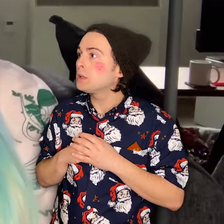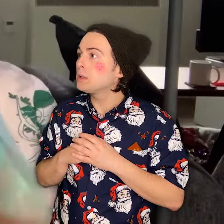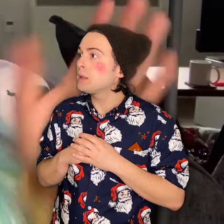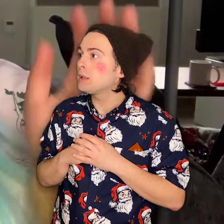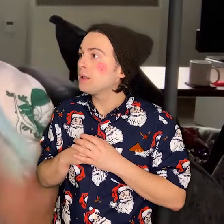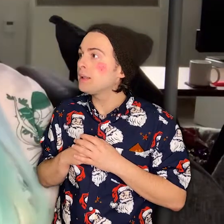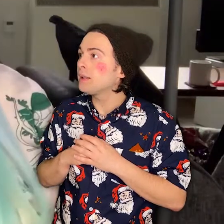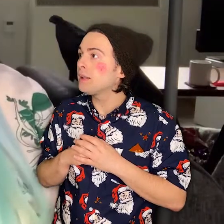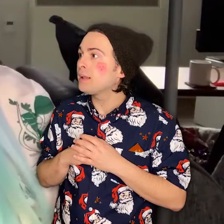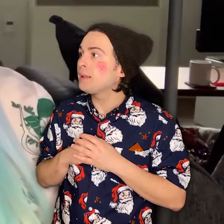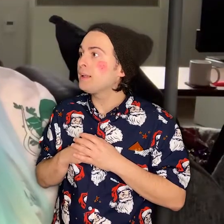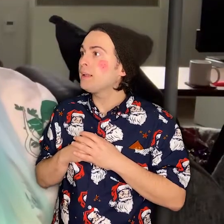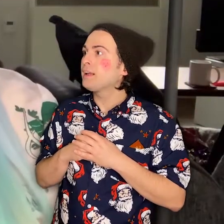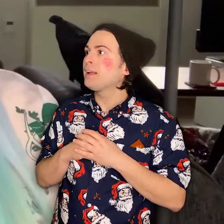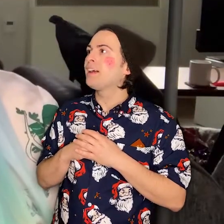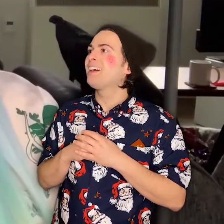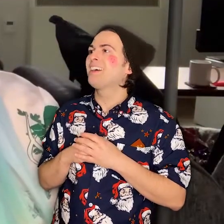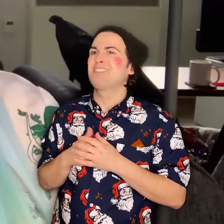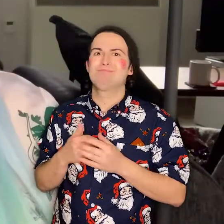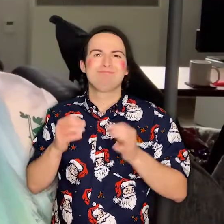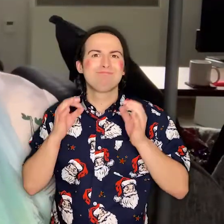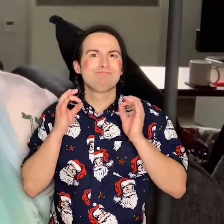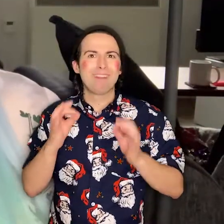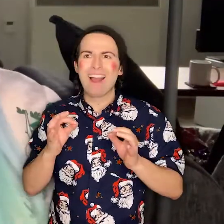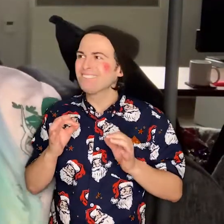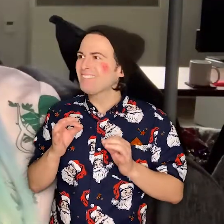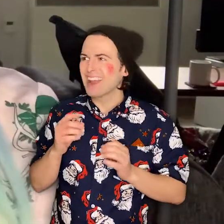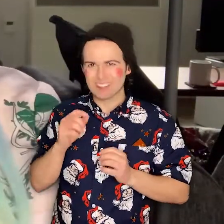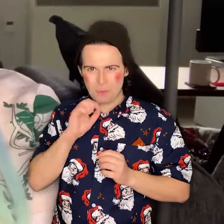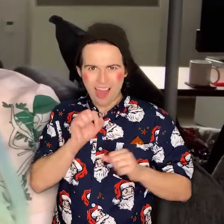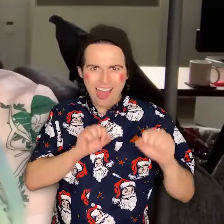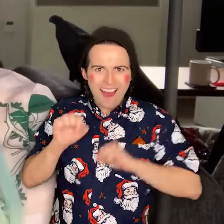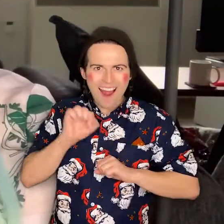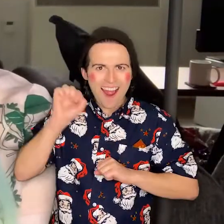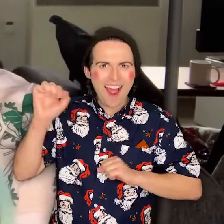Cindy – Well if you’re sure she doesn’t mind that would be great, tell her just to